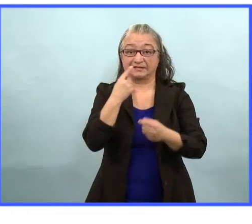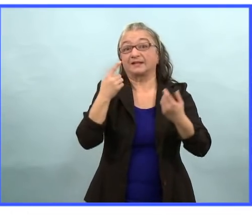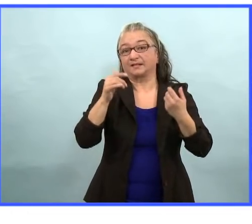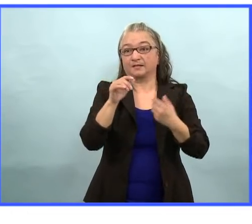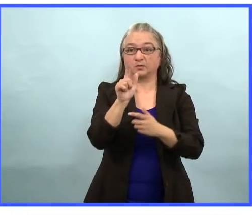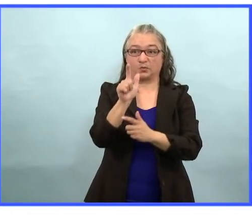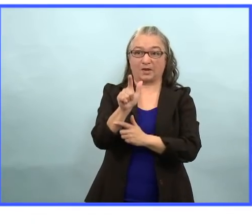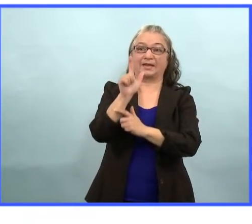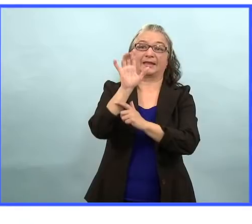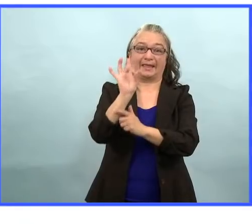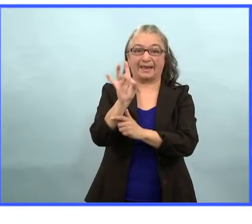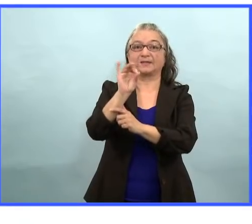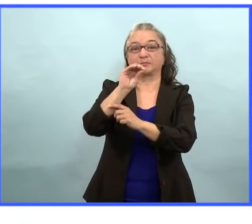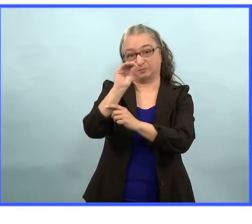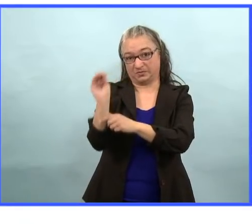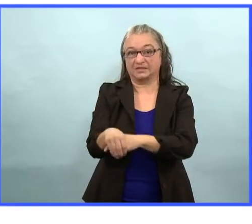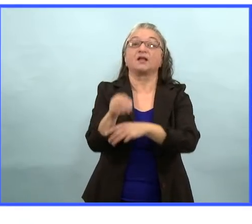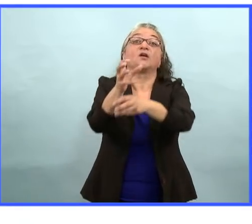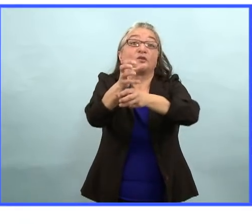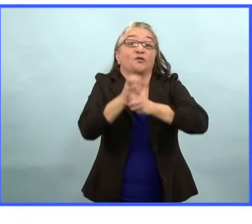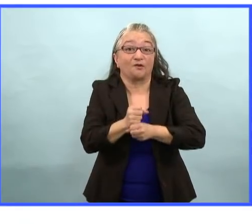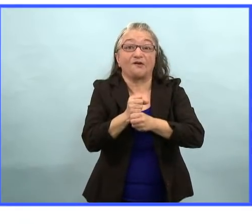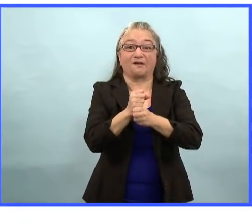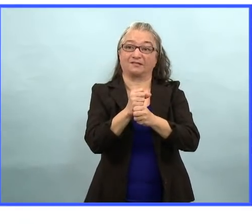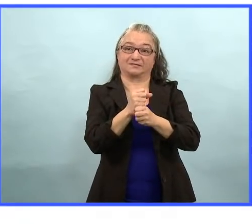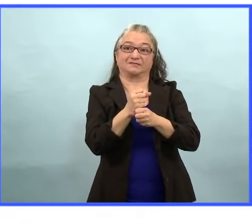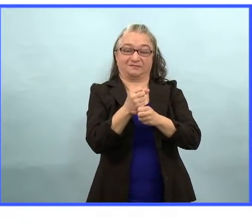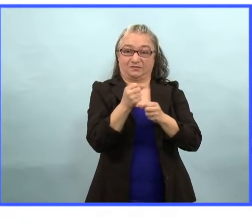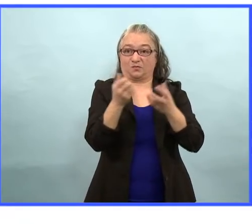and of those who have received a first dose of the pediatric vaccine